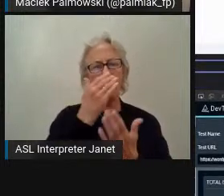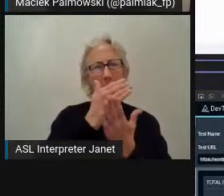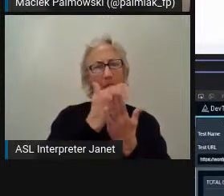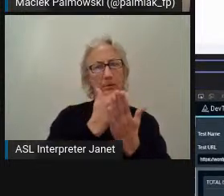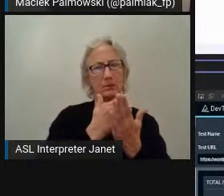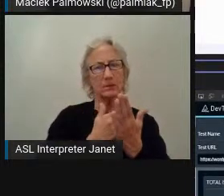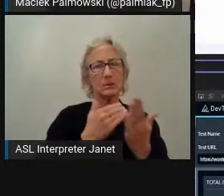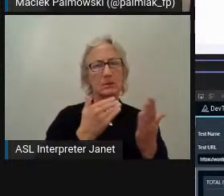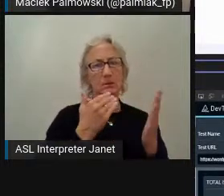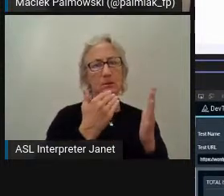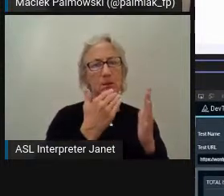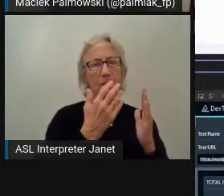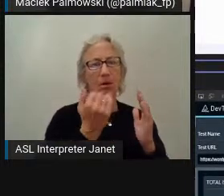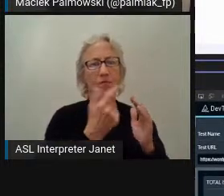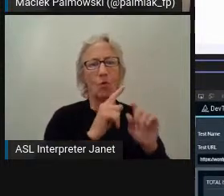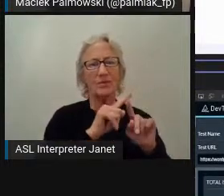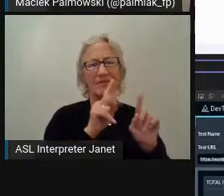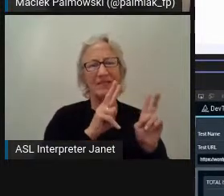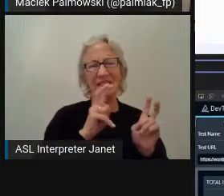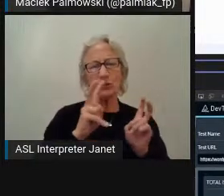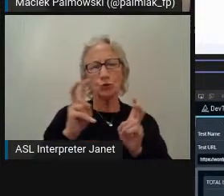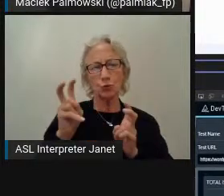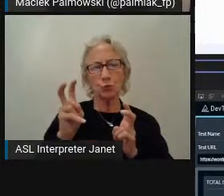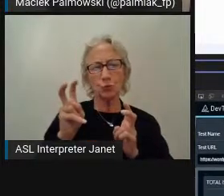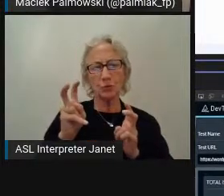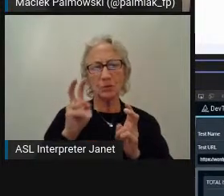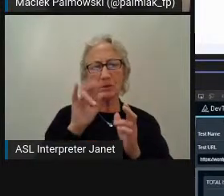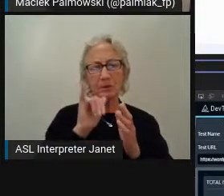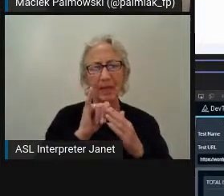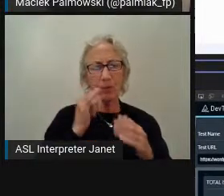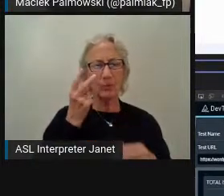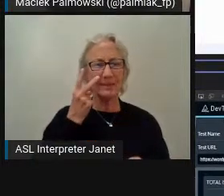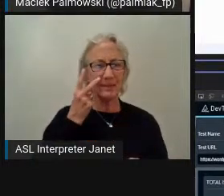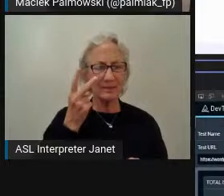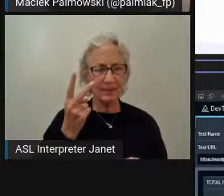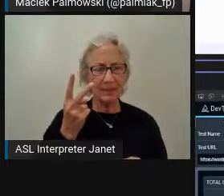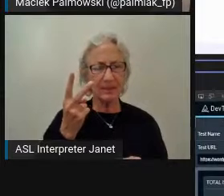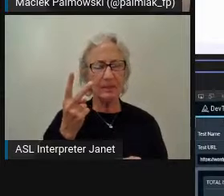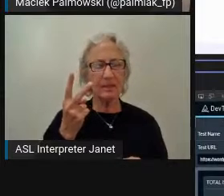button to scan our site, you will get the list of issues